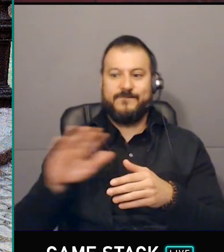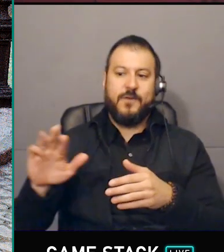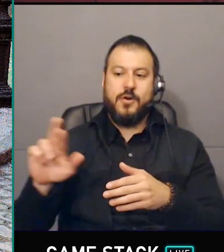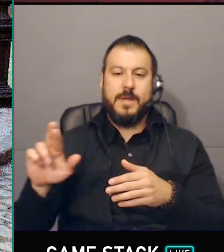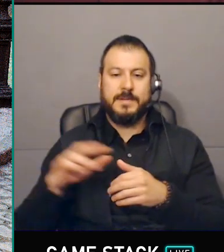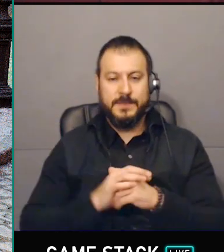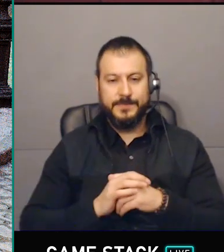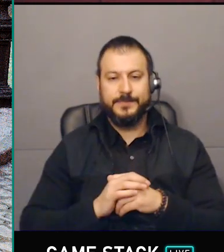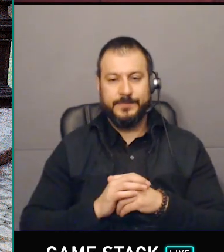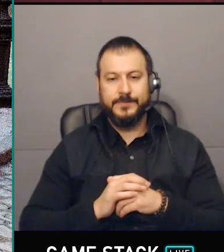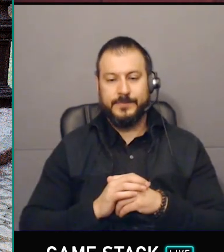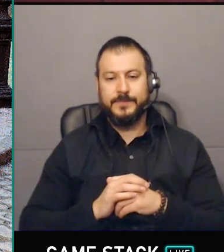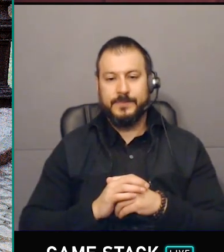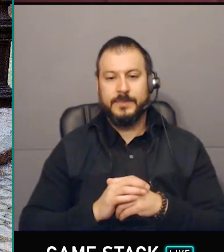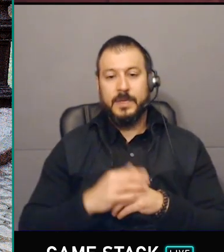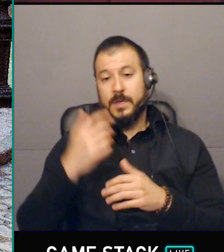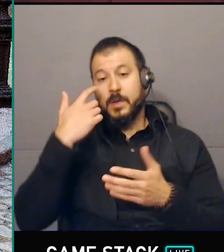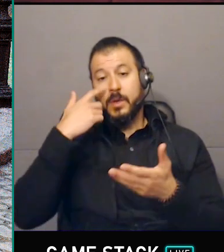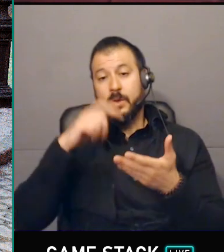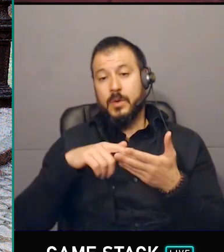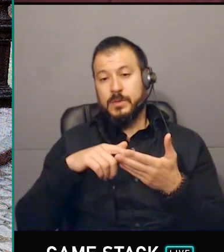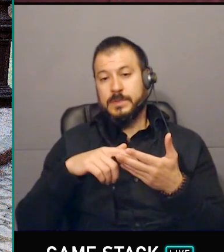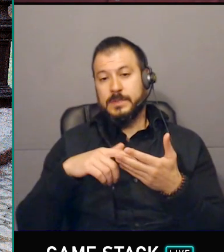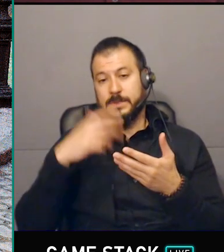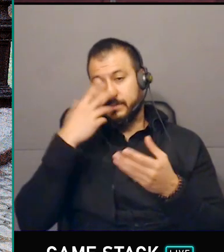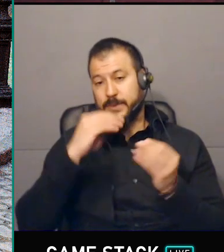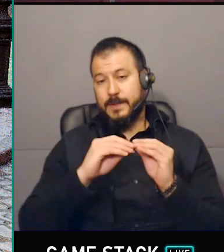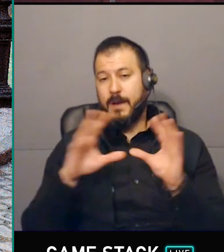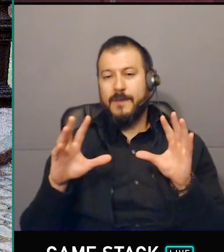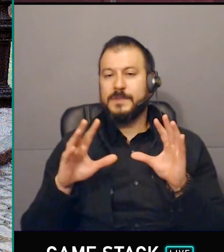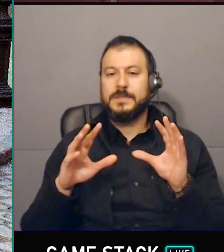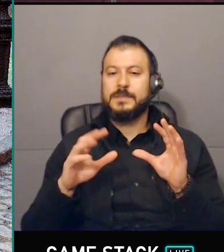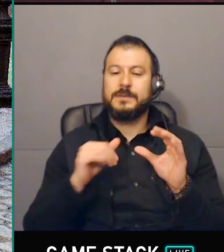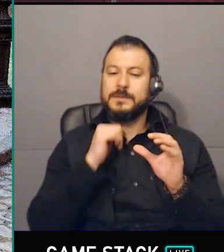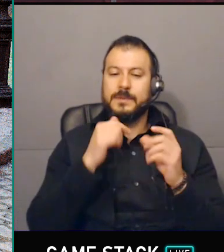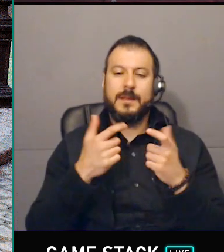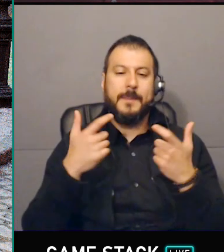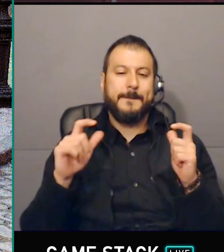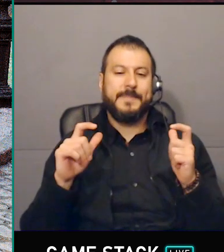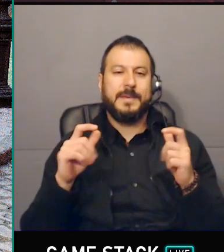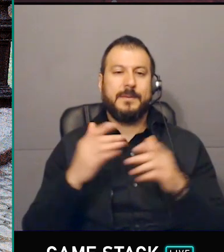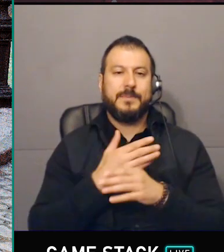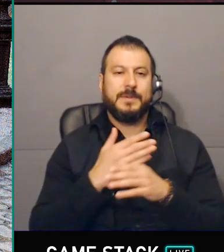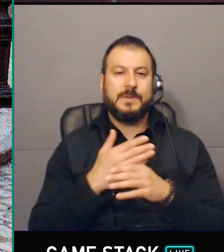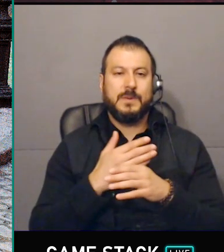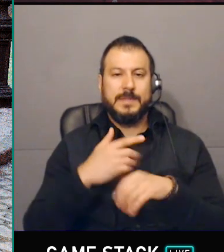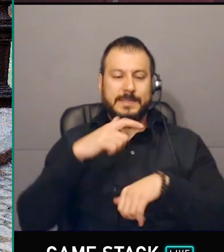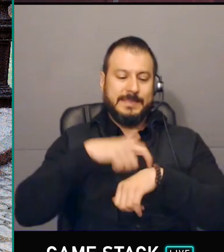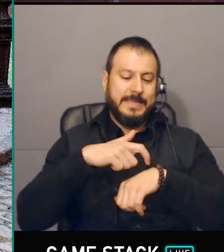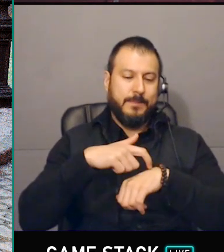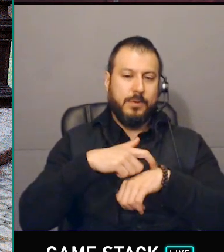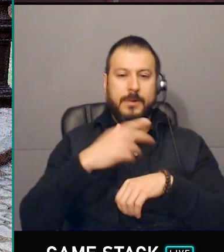Now the thing to notice, which is actually fairly obvious, there's not a huge difference between temporal reuse and using